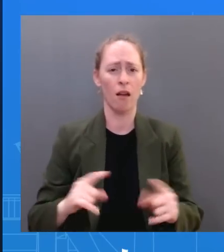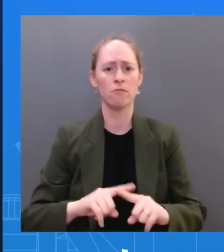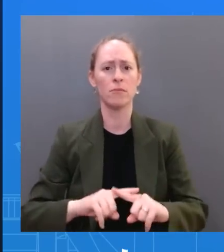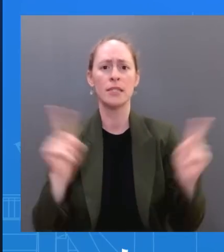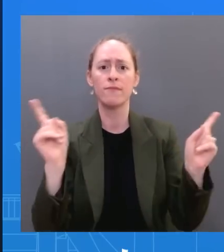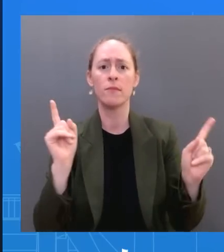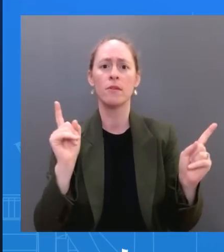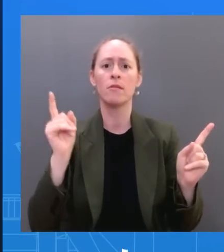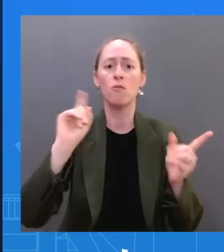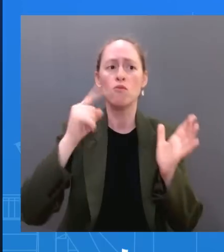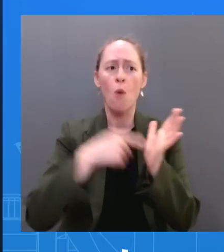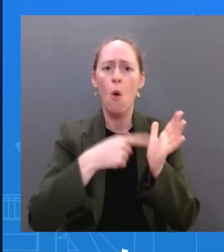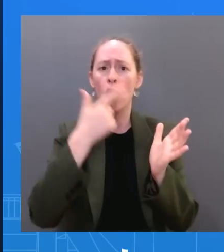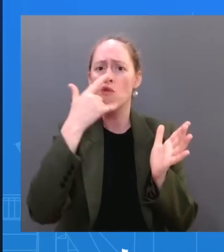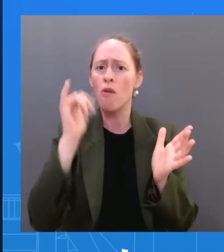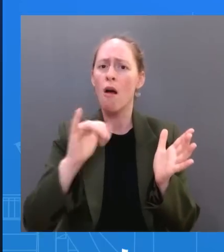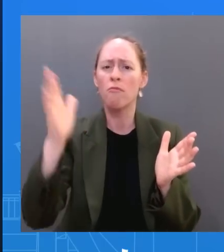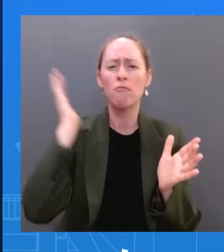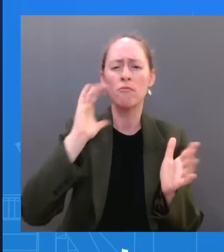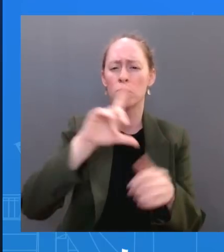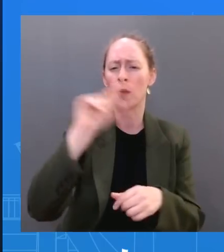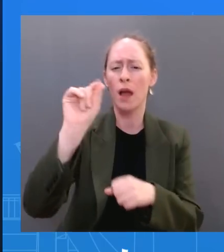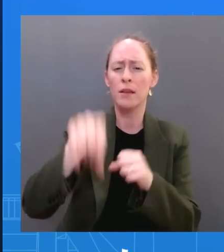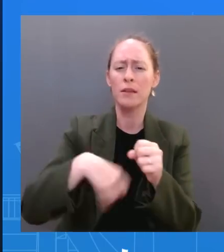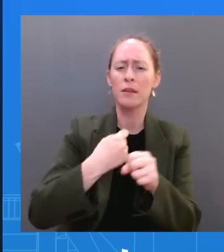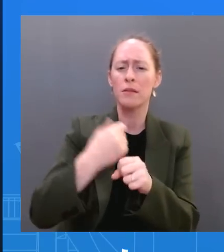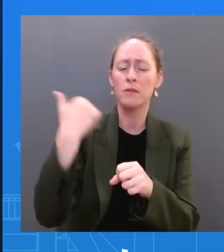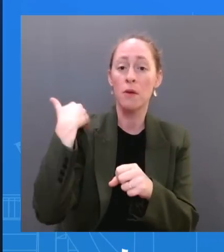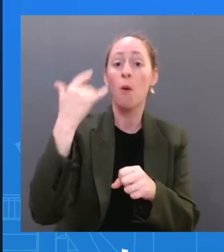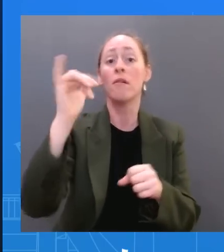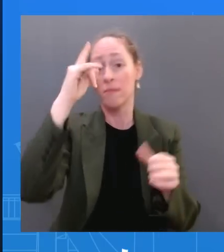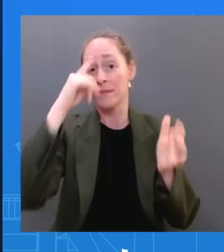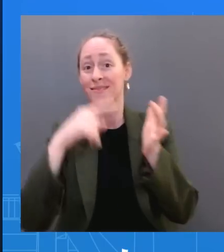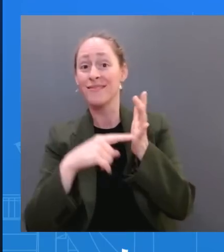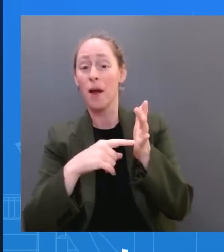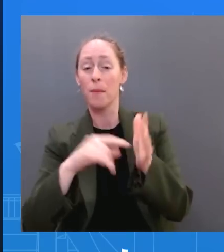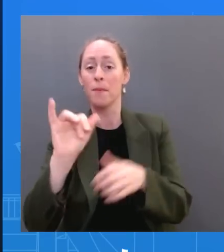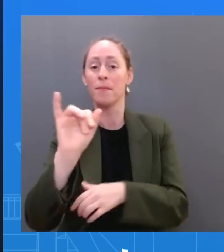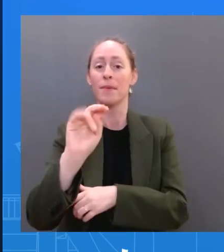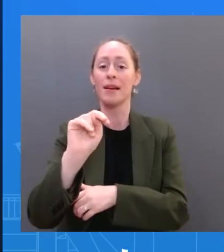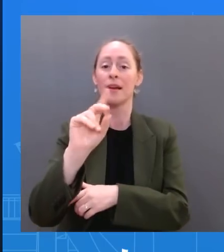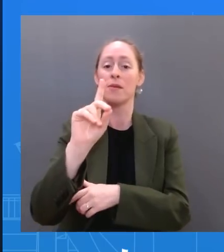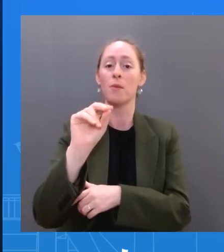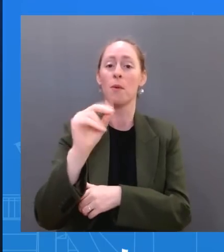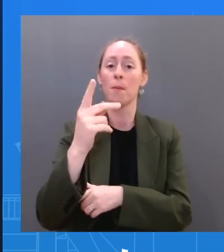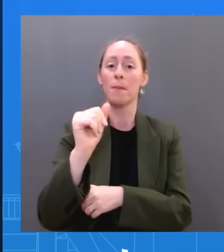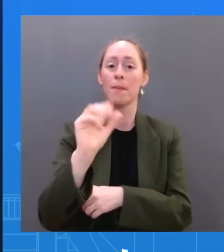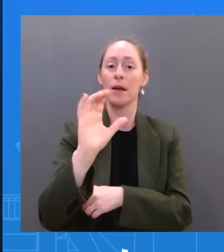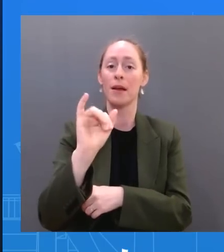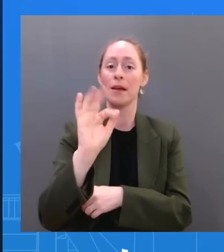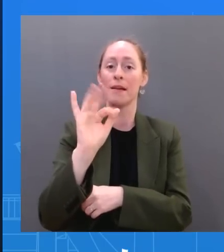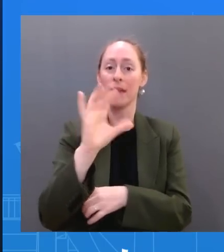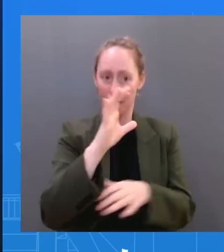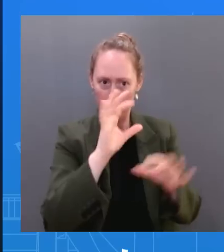with Latin American leaders at the Summit of the Americas in early June, and with European leaders at the G7 and NATO Summits in late June.